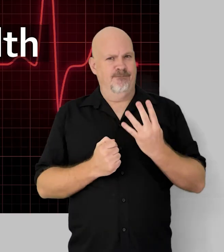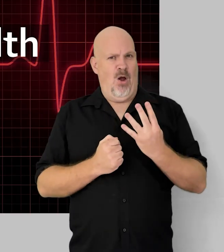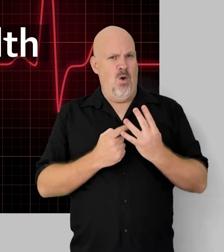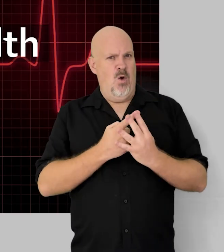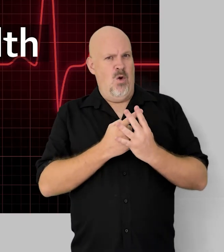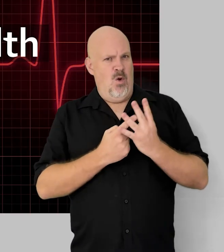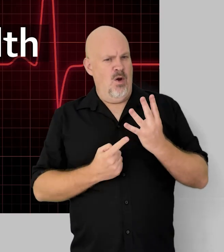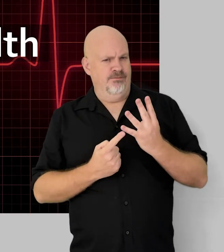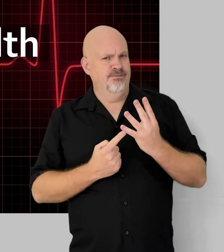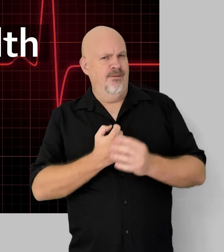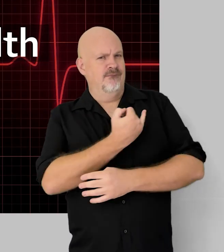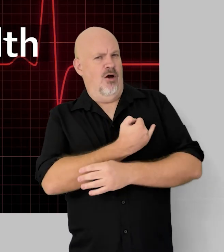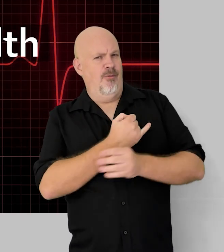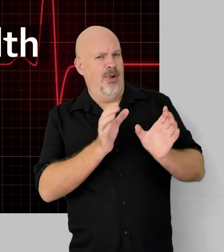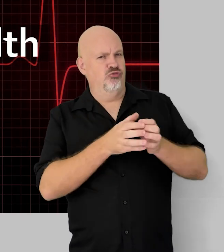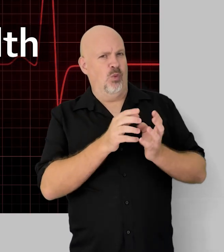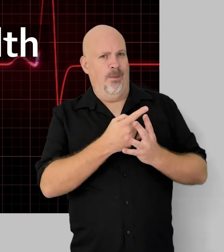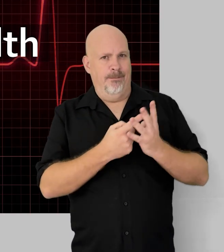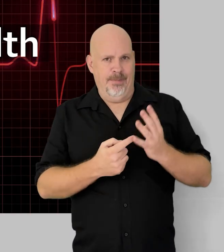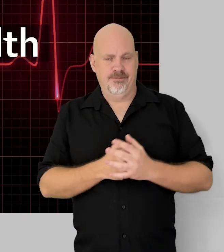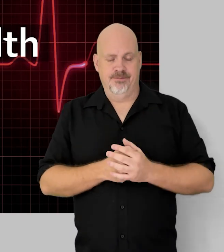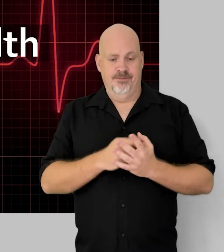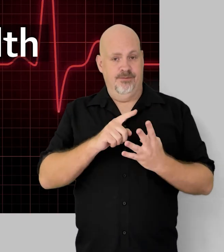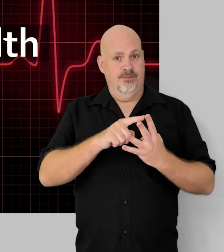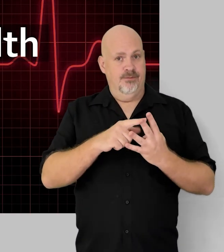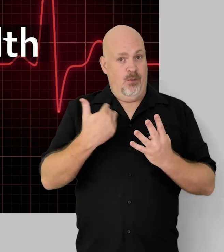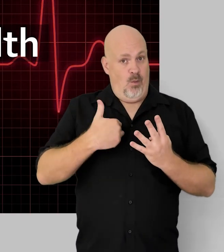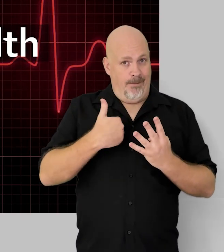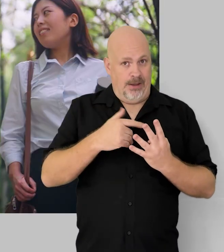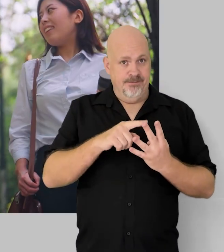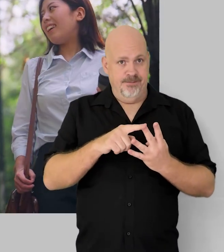This condition that has long been under researched results